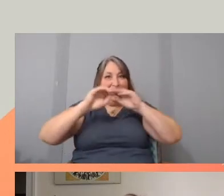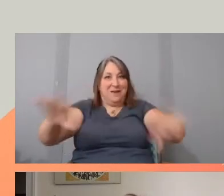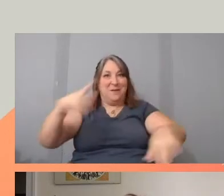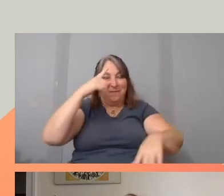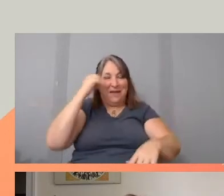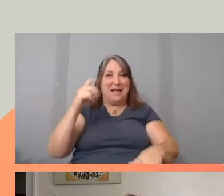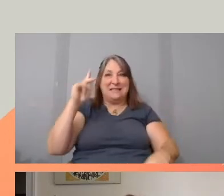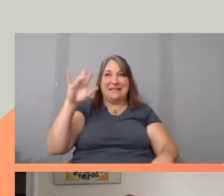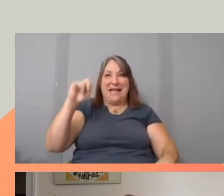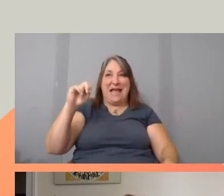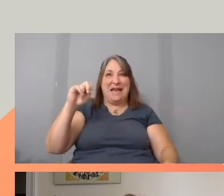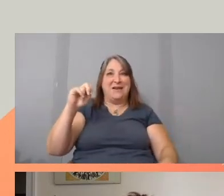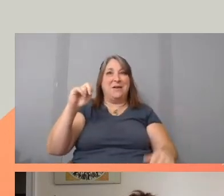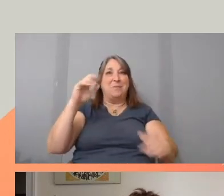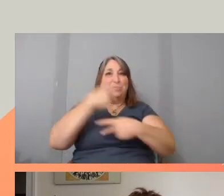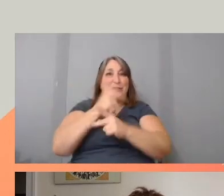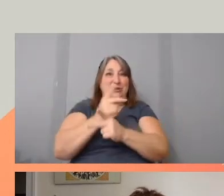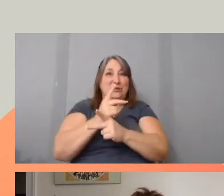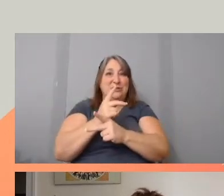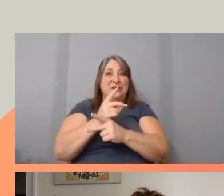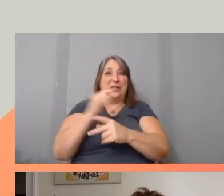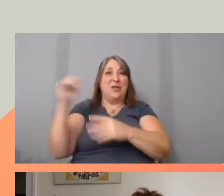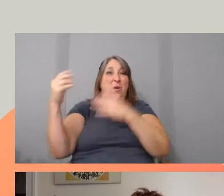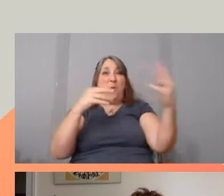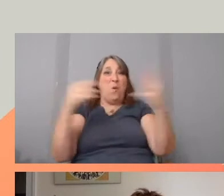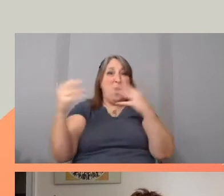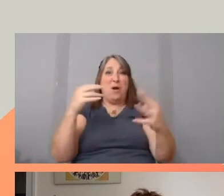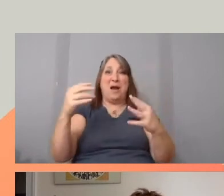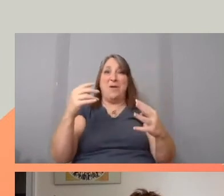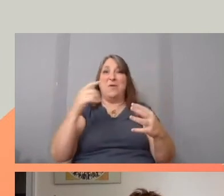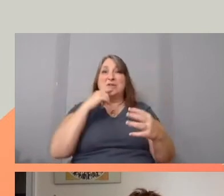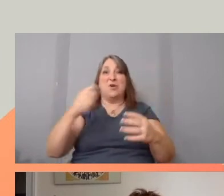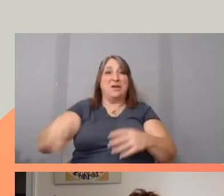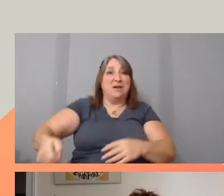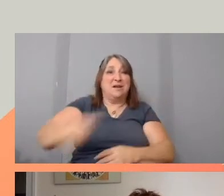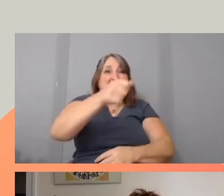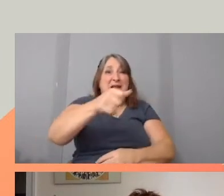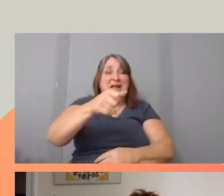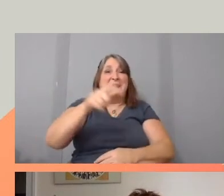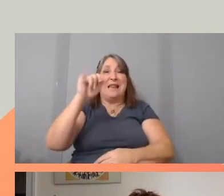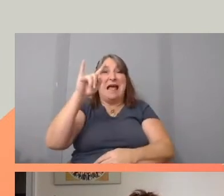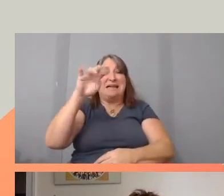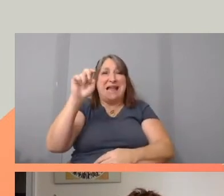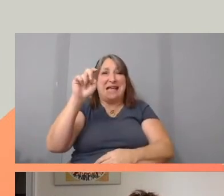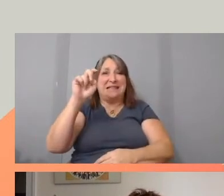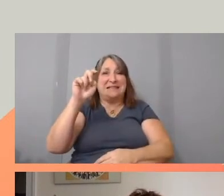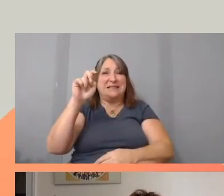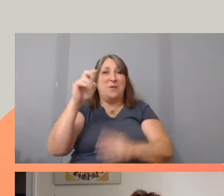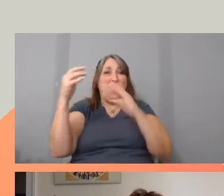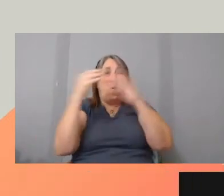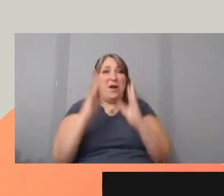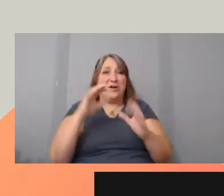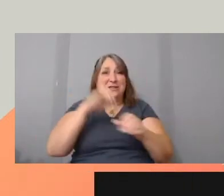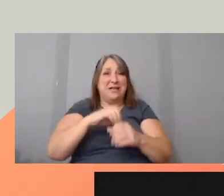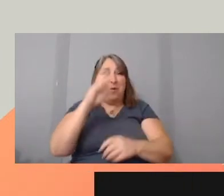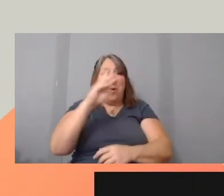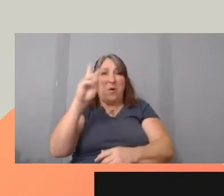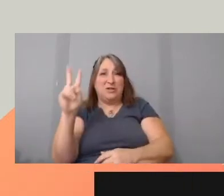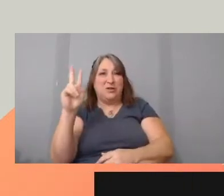and was gonna leave Latinx soldiers completely out of the experience of World War II, till there was pushback. I don't think that WEDA, would've actually